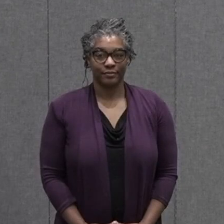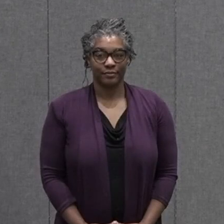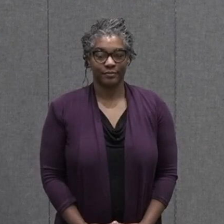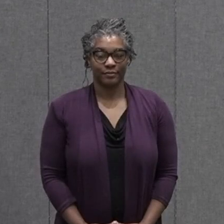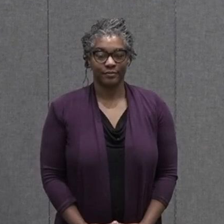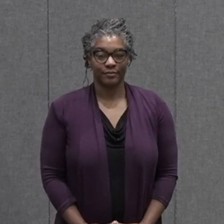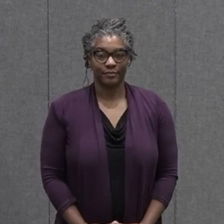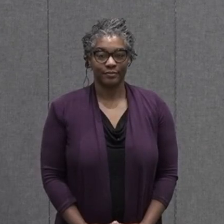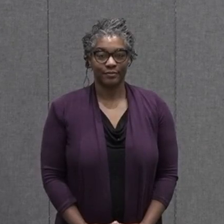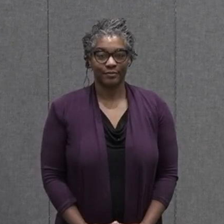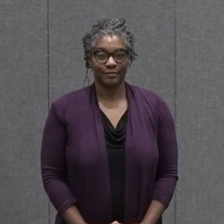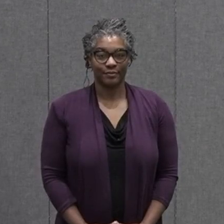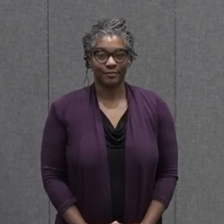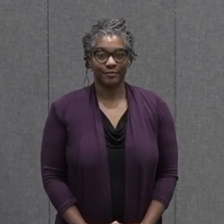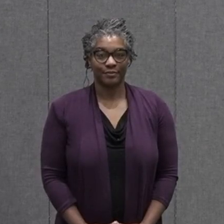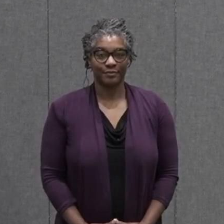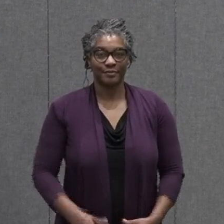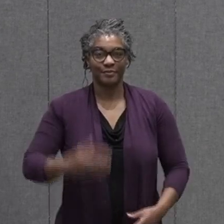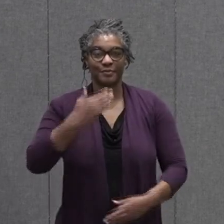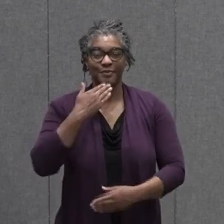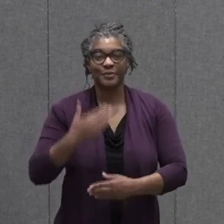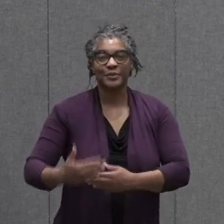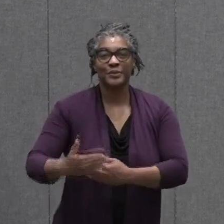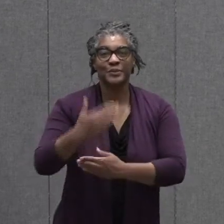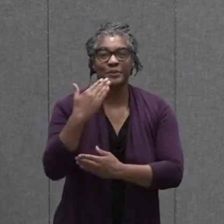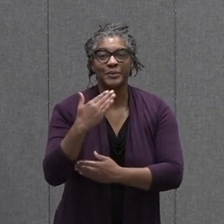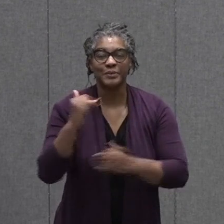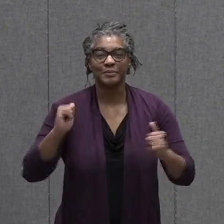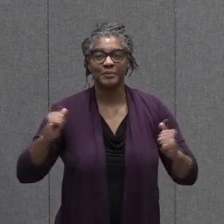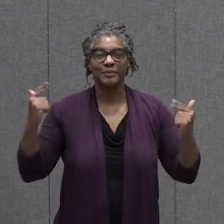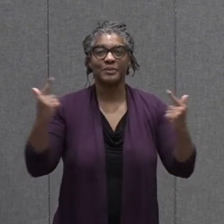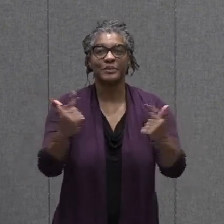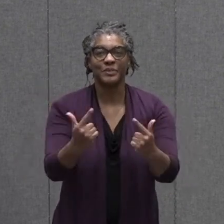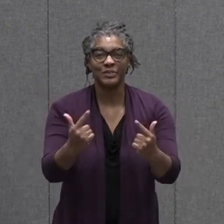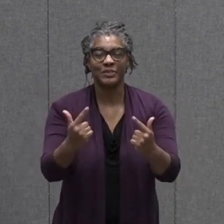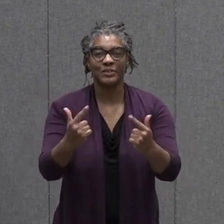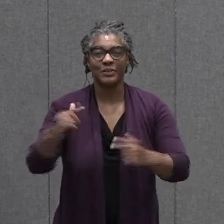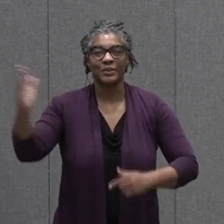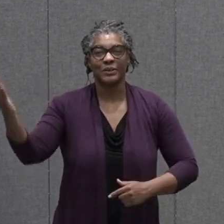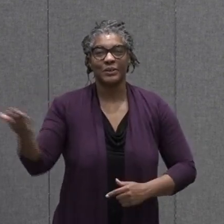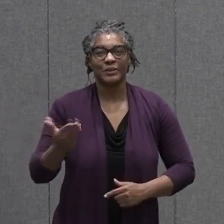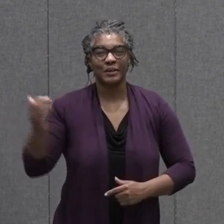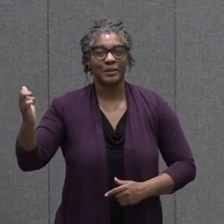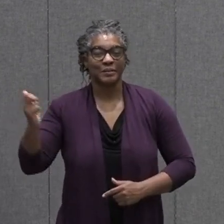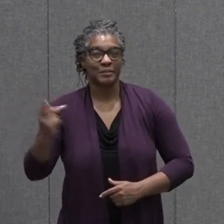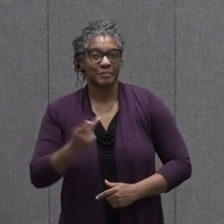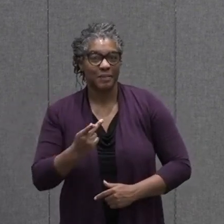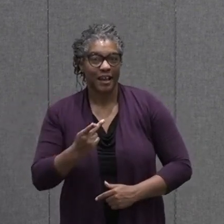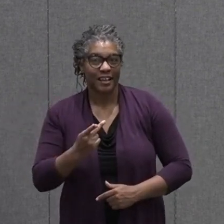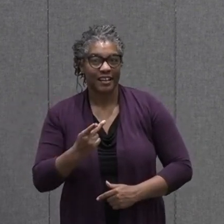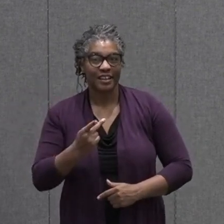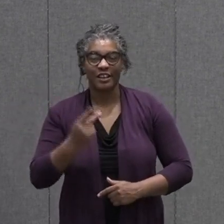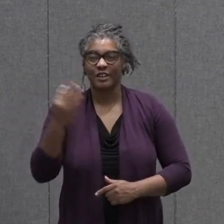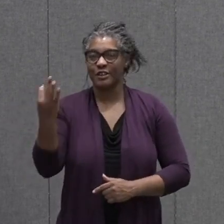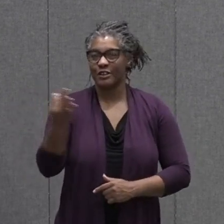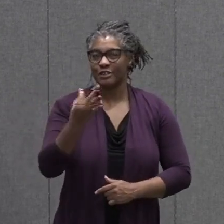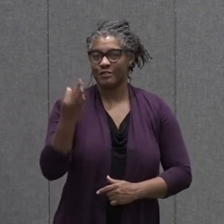[Crew Member] One. Good morning everybody. Welcome back to a Friday here At Home with APS.